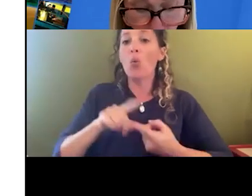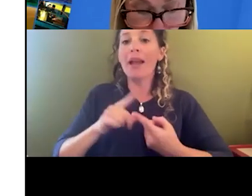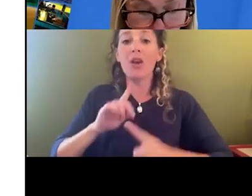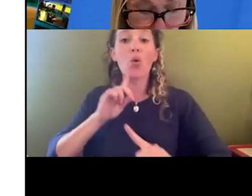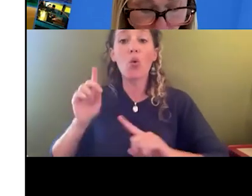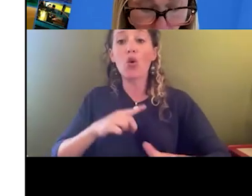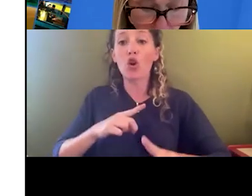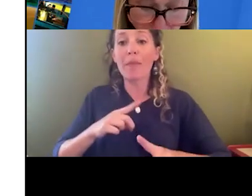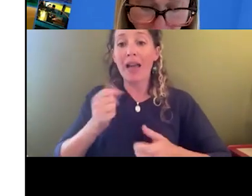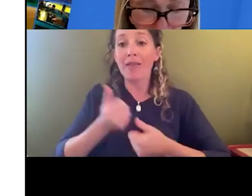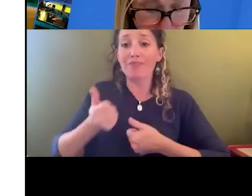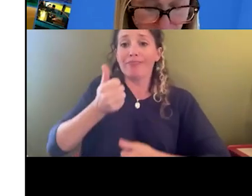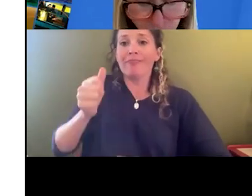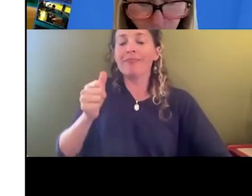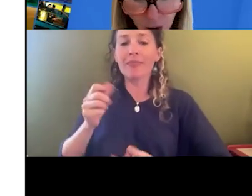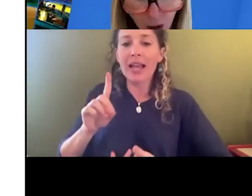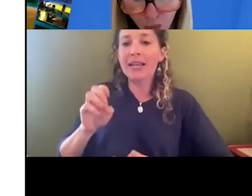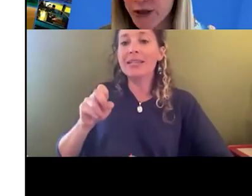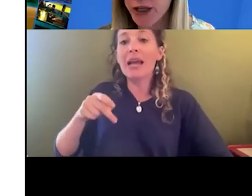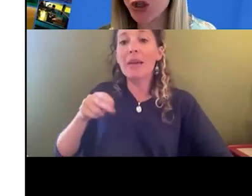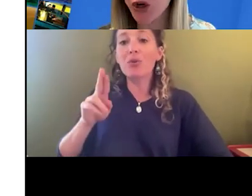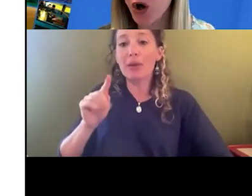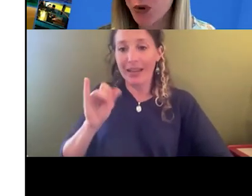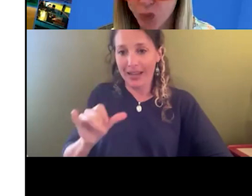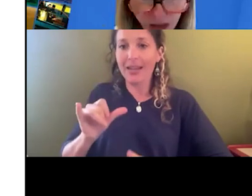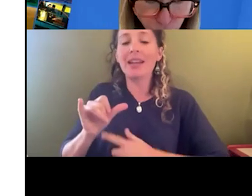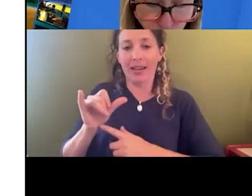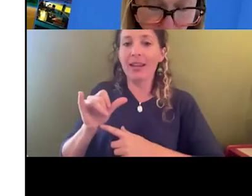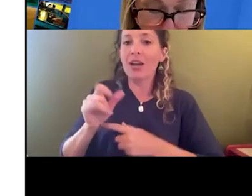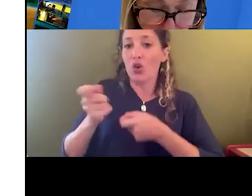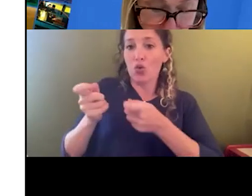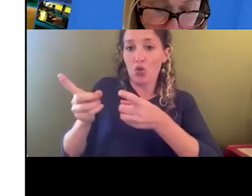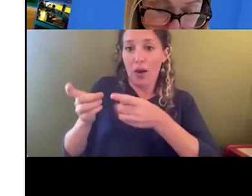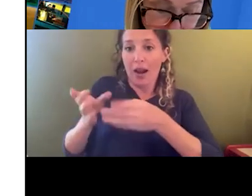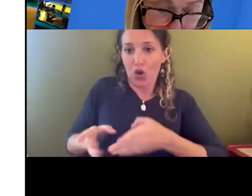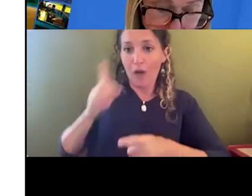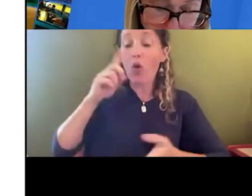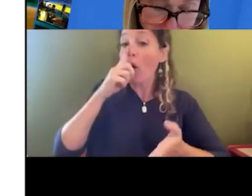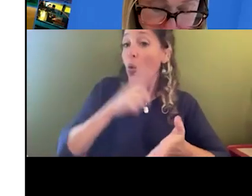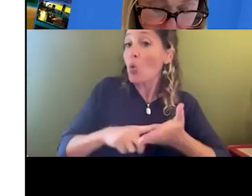under NSF regulation on research misconduct.